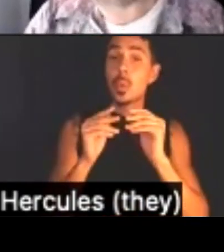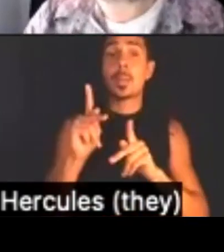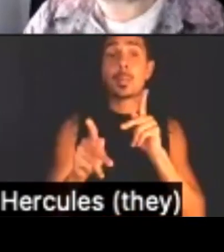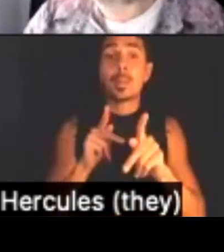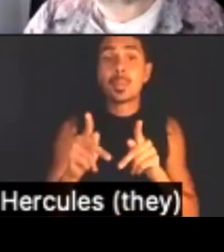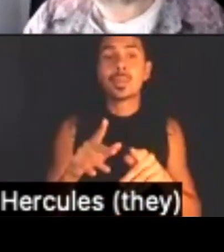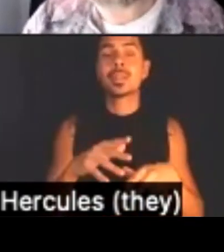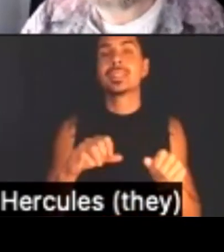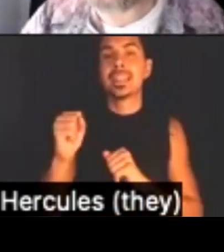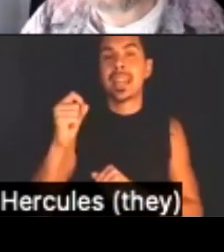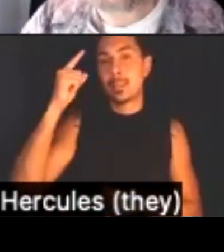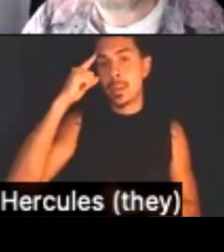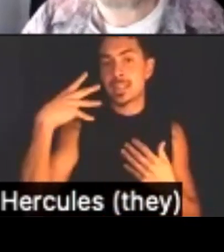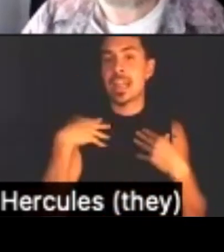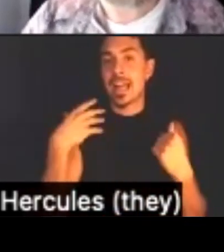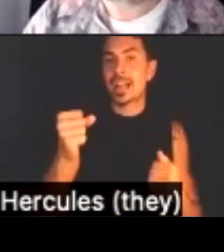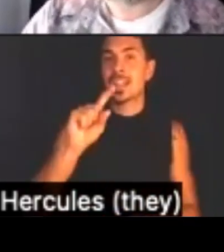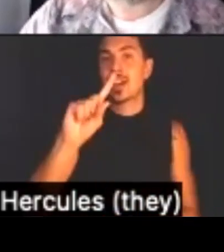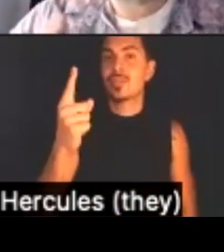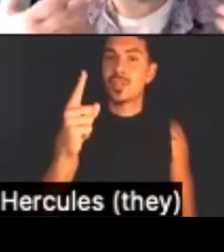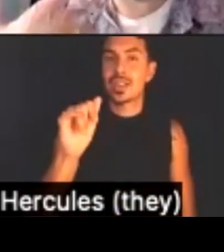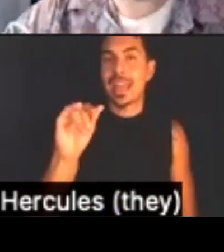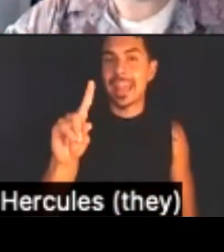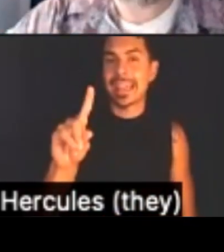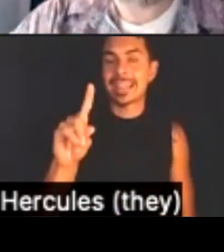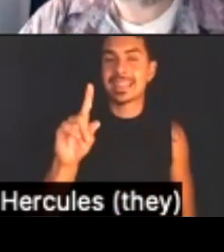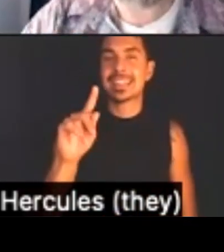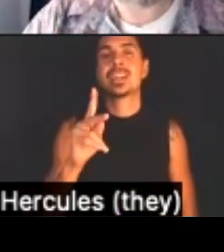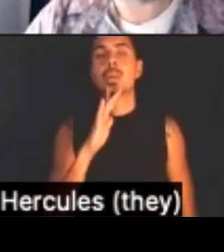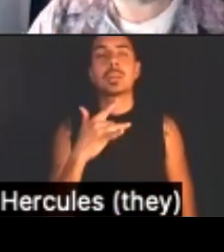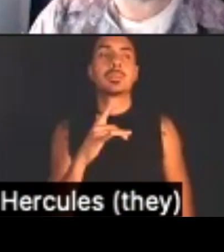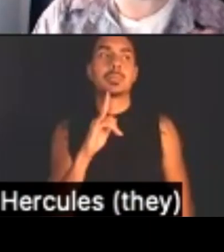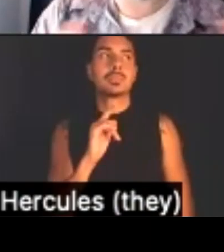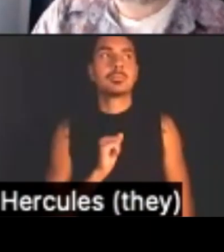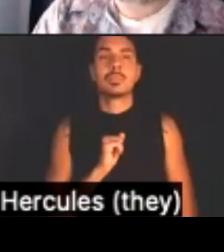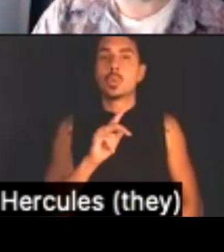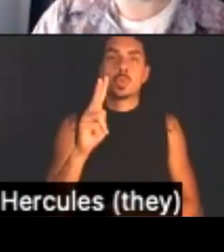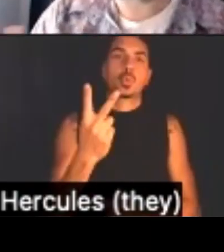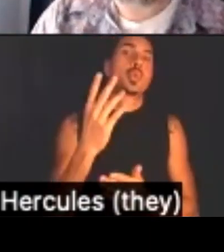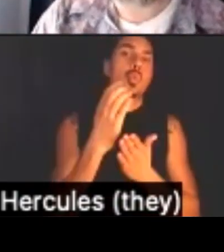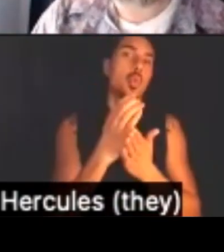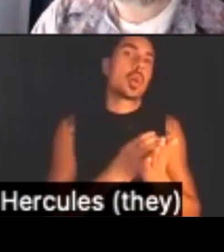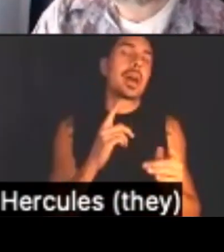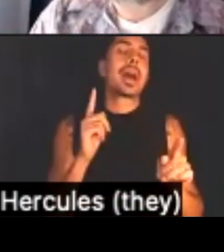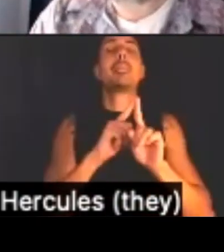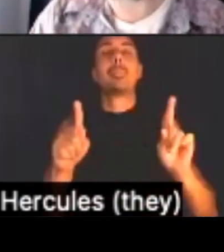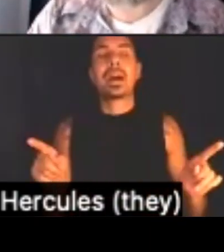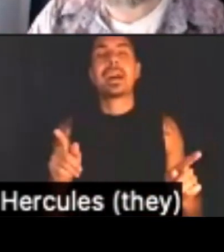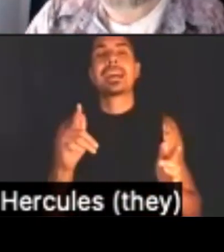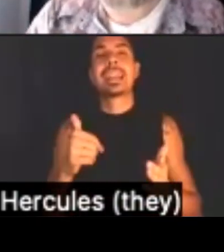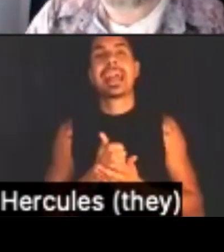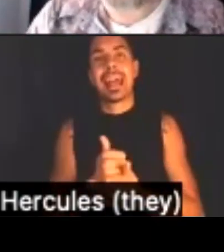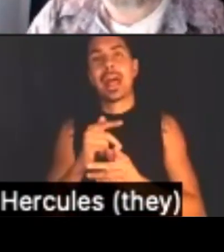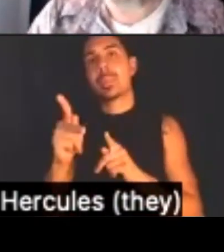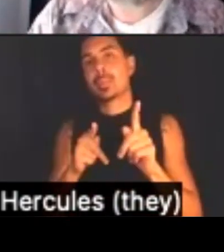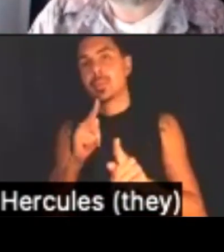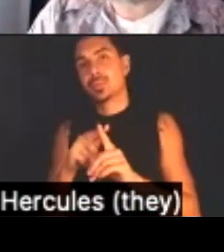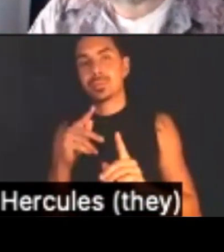FORGE just offered two courses. And again, it's empowering folks to kind of look after and take care of each other.